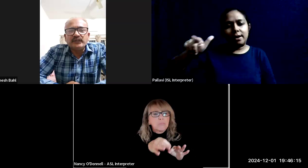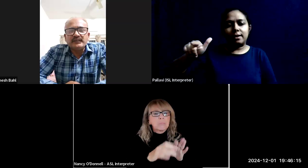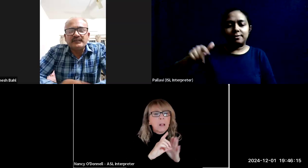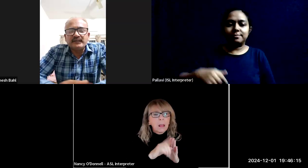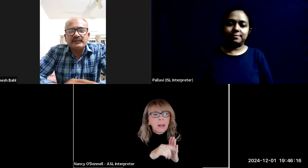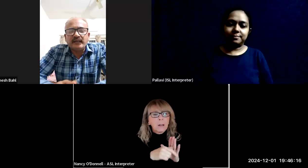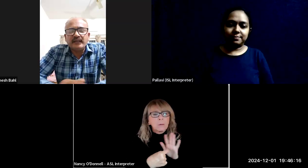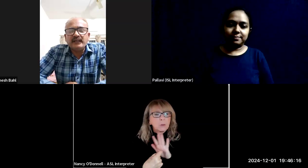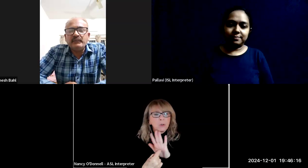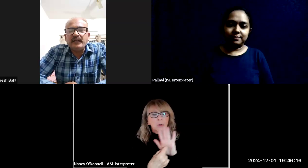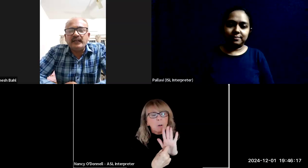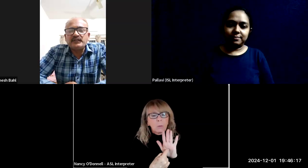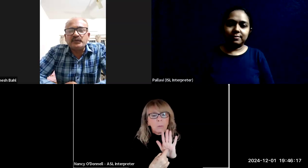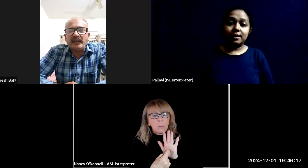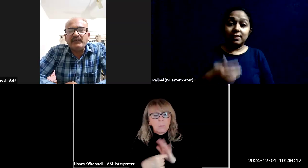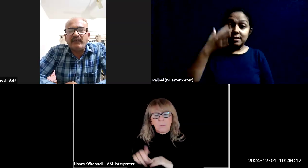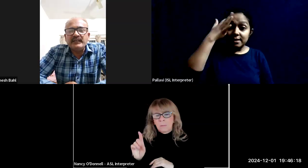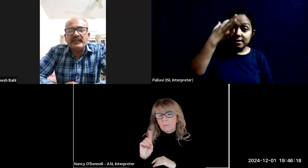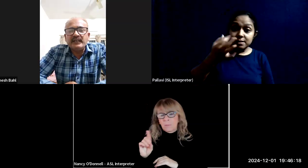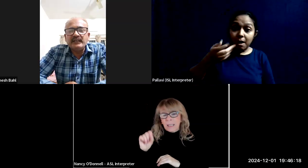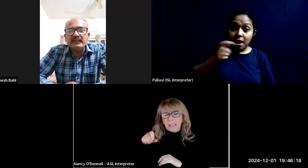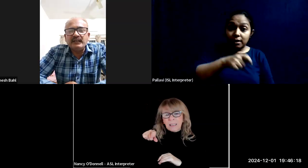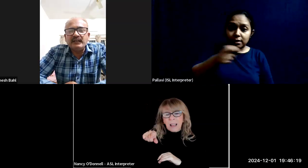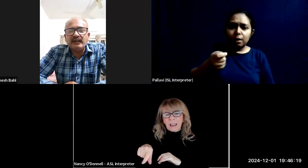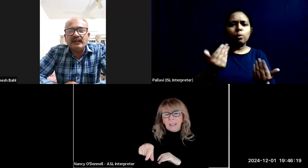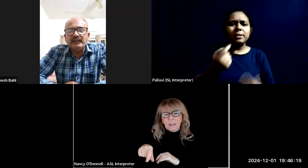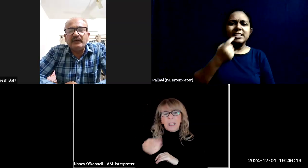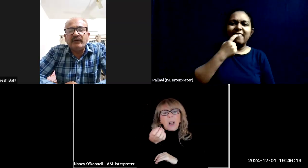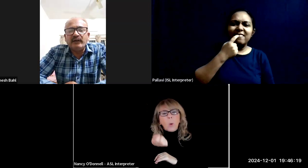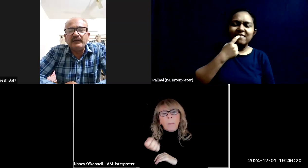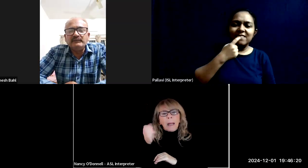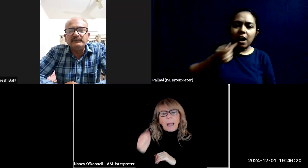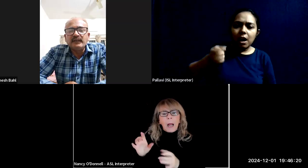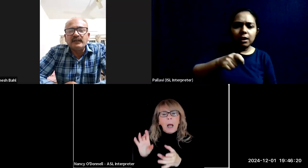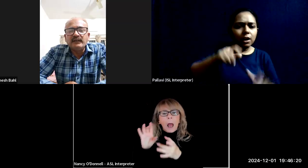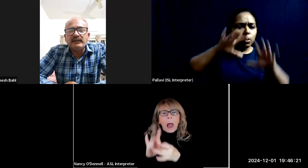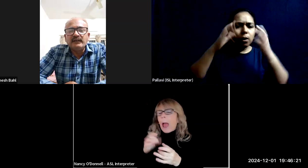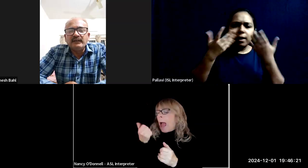[Dinesh speaking] Yeah, so this smart cane can be attached to any white cane in the world.